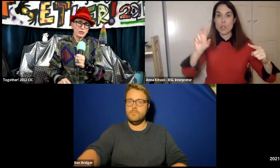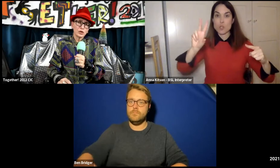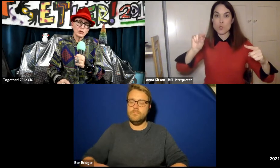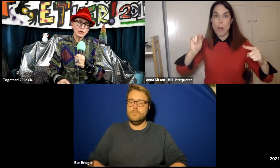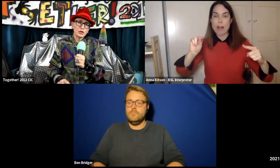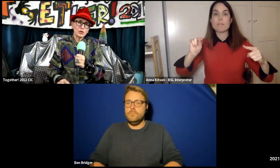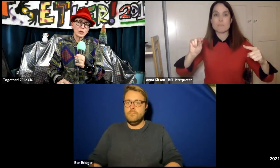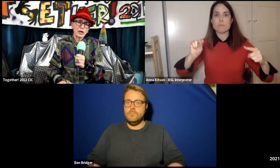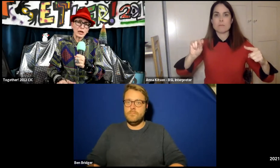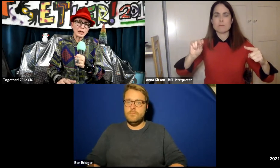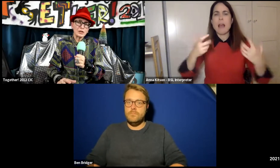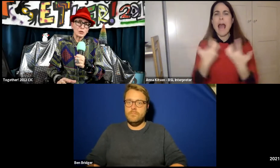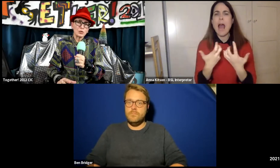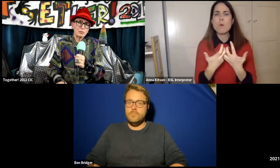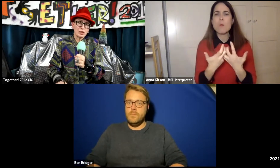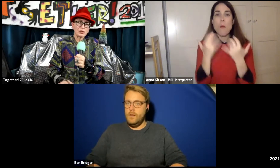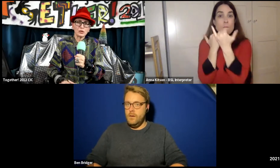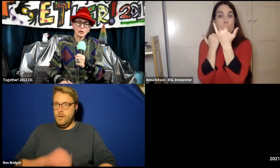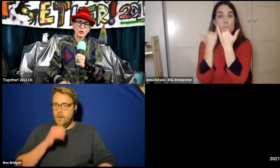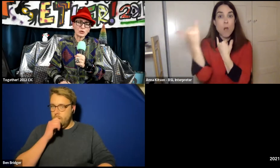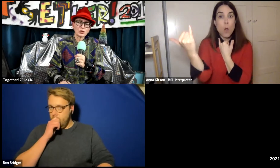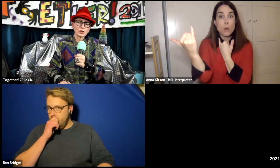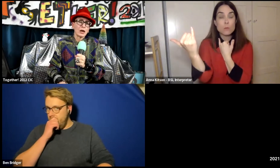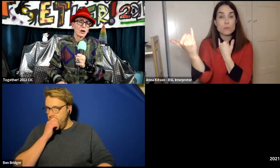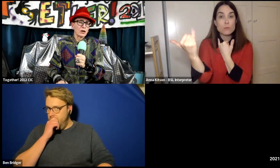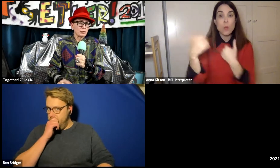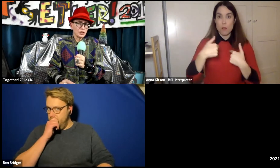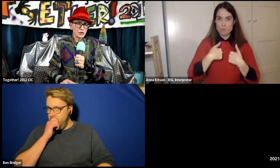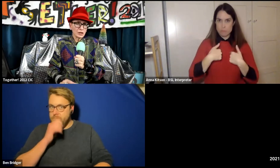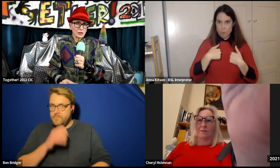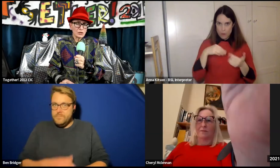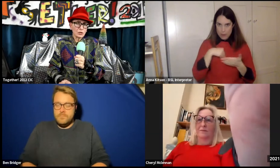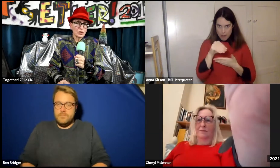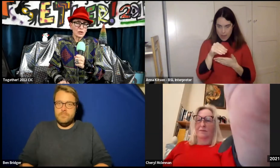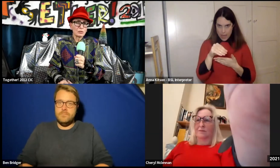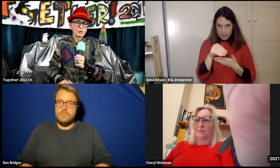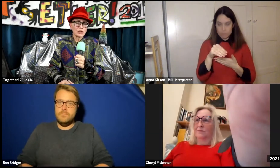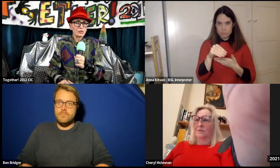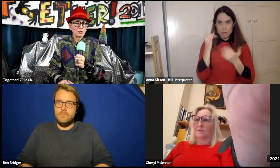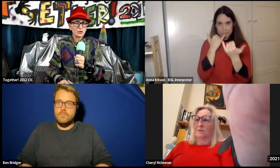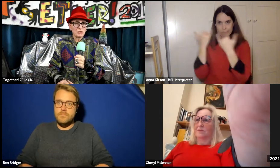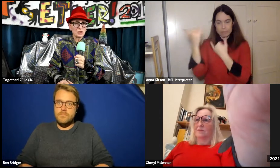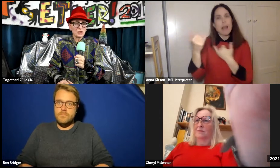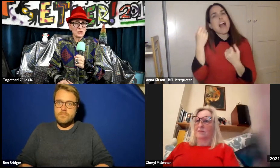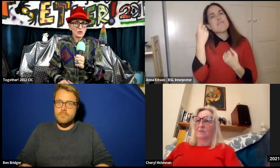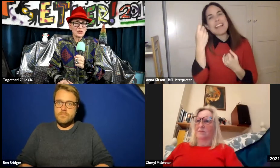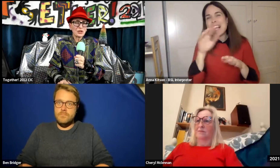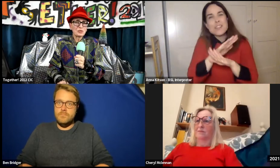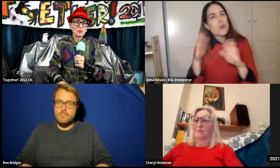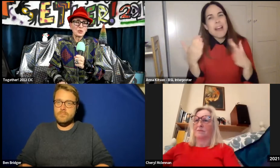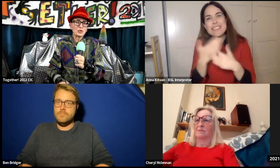phone you and we pay for the costs. I appreciate that's not accessible to everybody because it's not accessible to